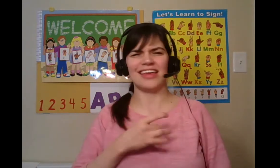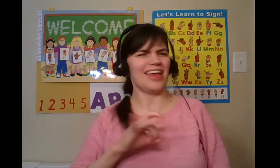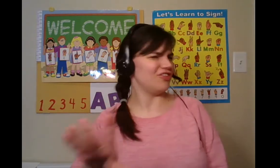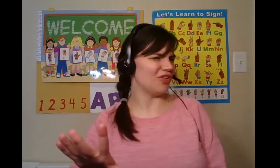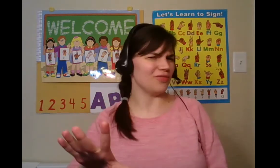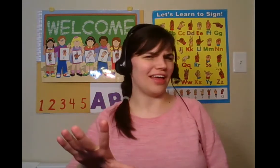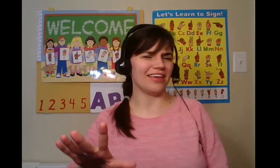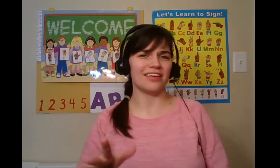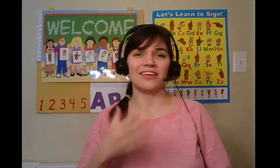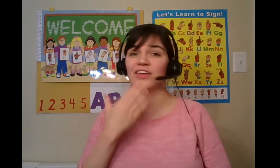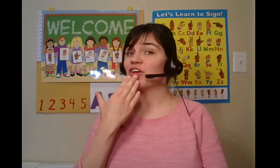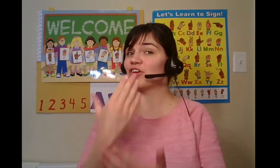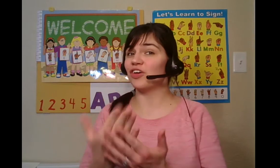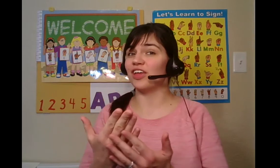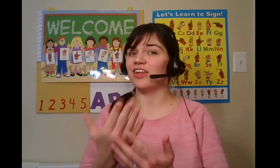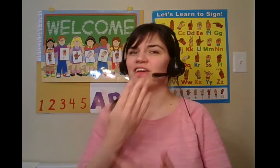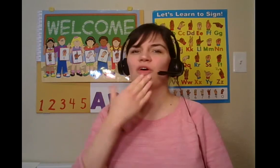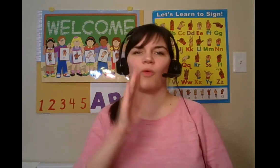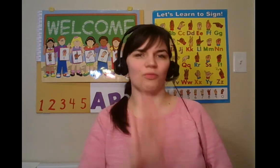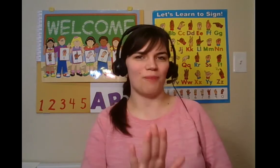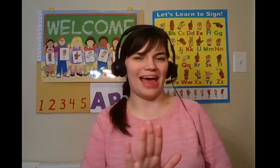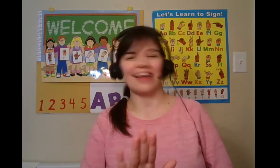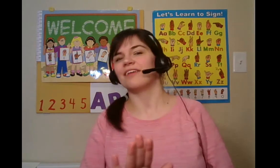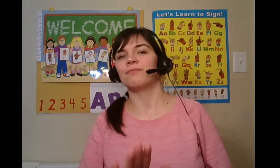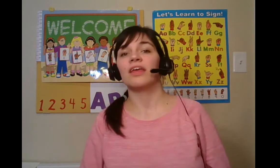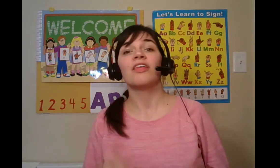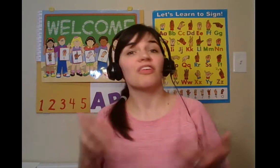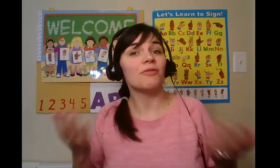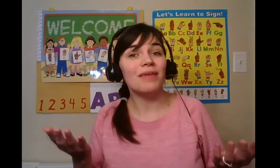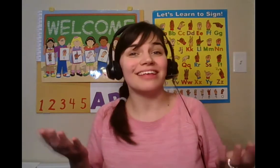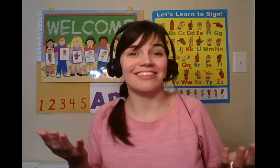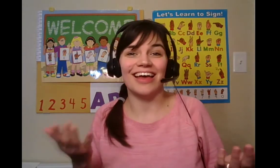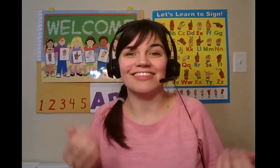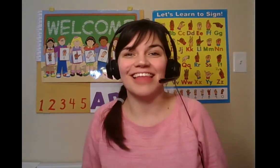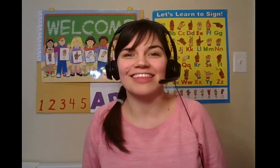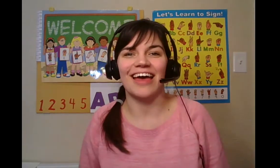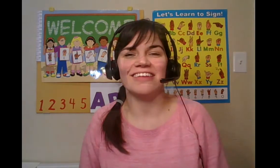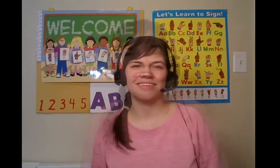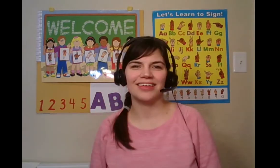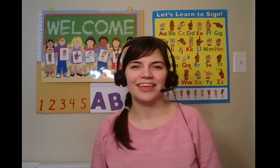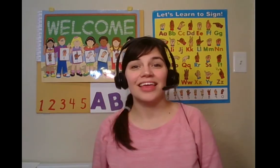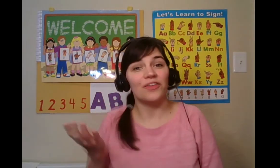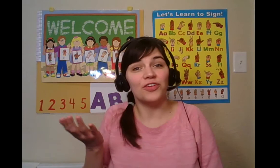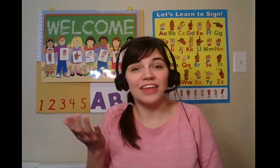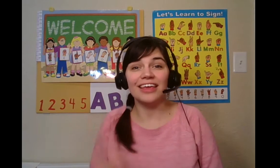don't like, good or bad. There are many signs like that. If you're taking this